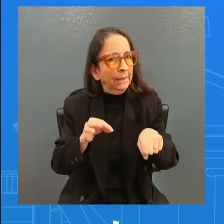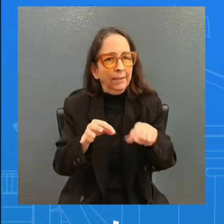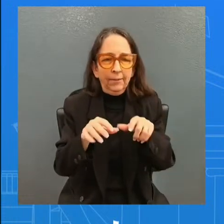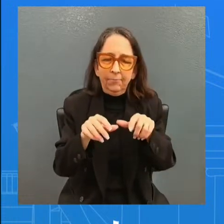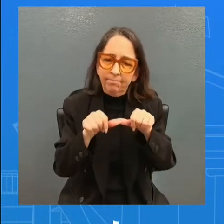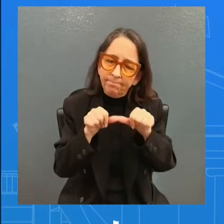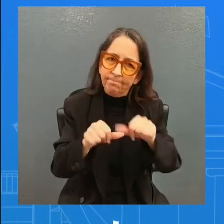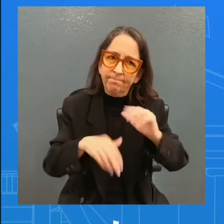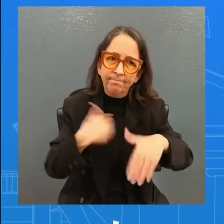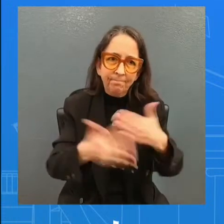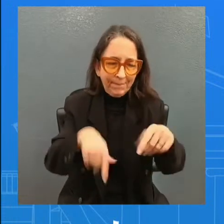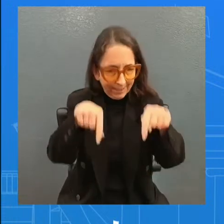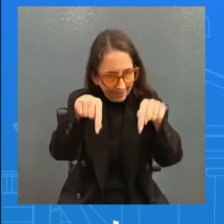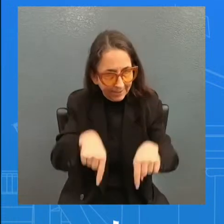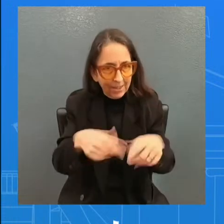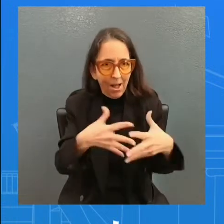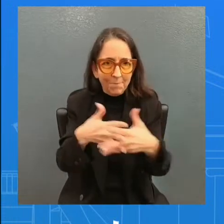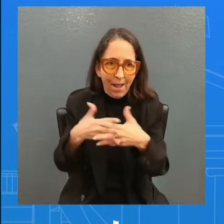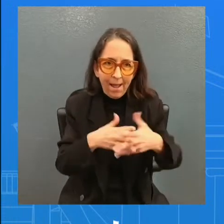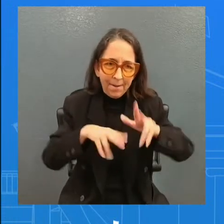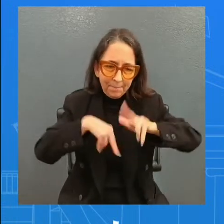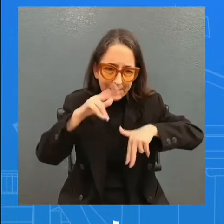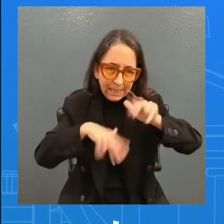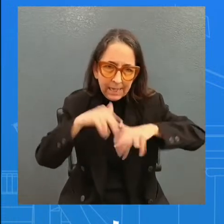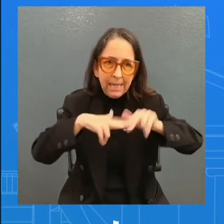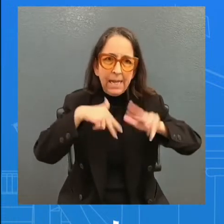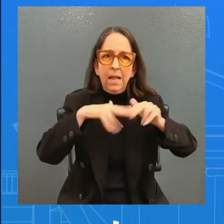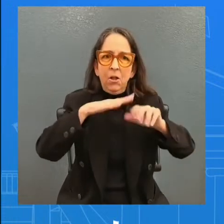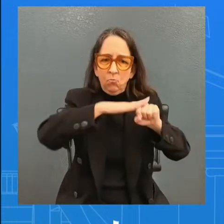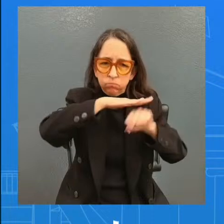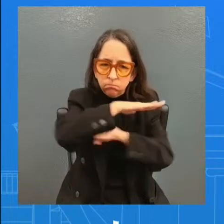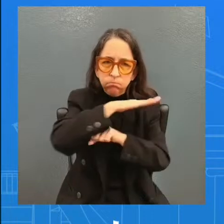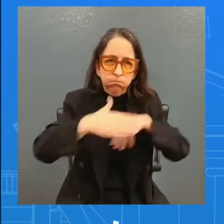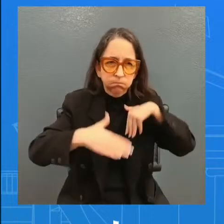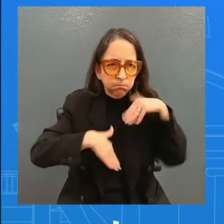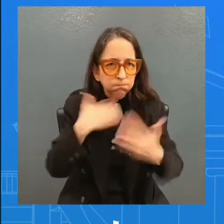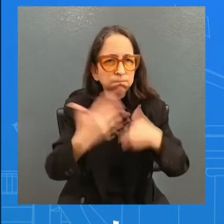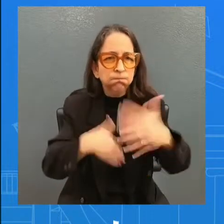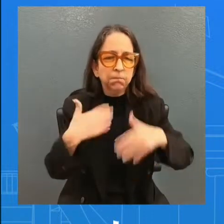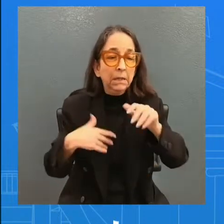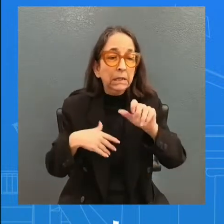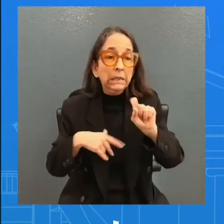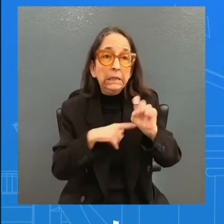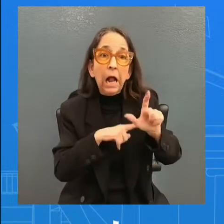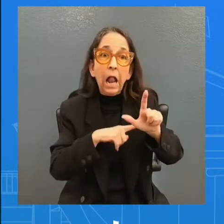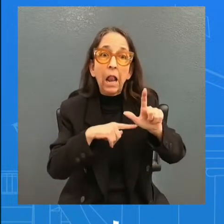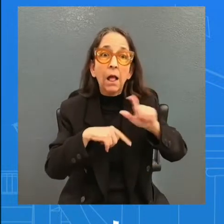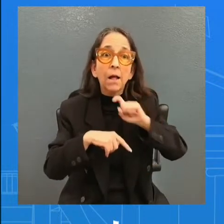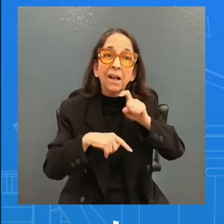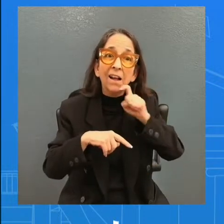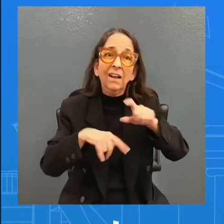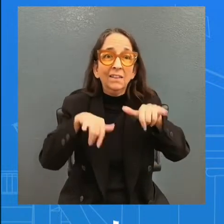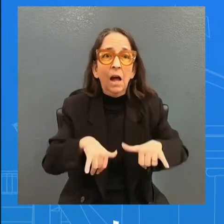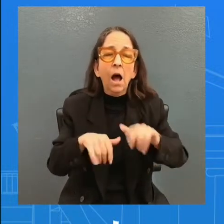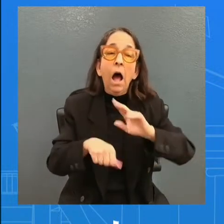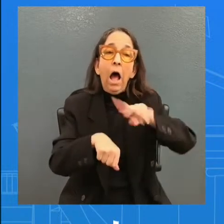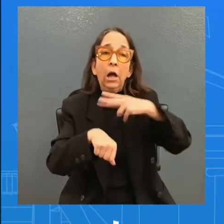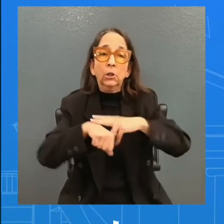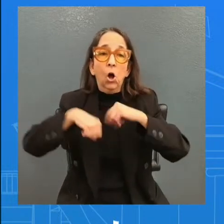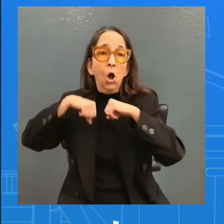operated steel industry for our national security and for our -- for our resilient supply chain, and how important that would be.